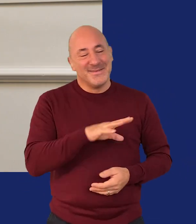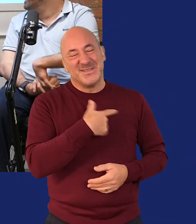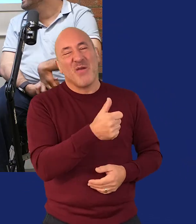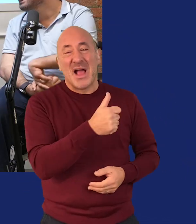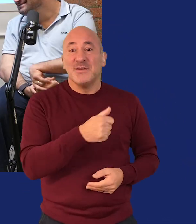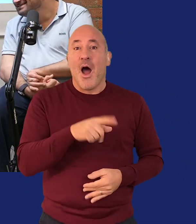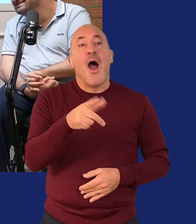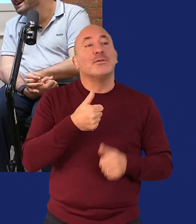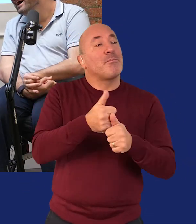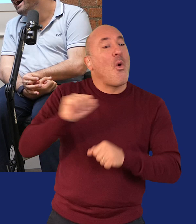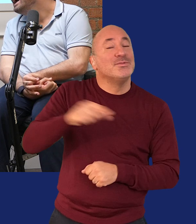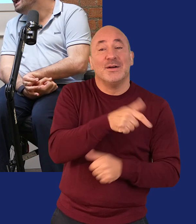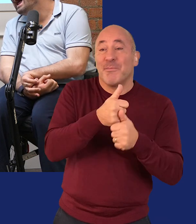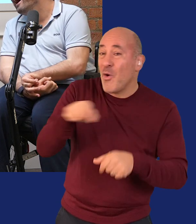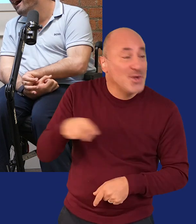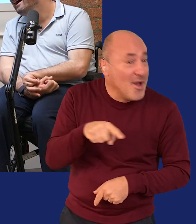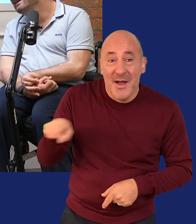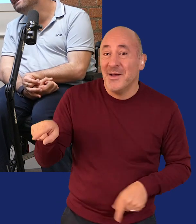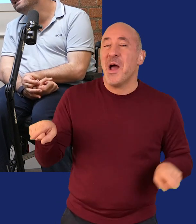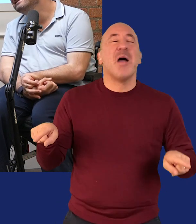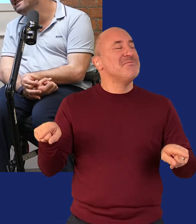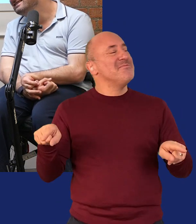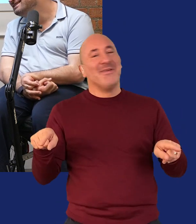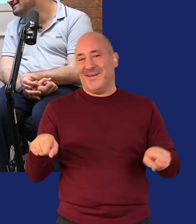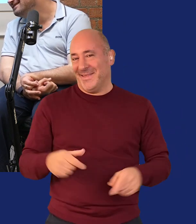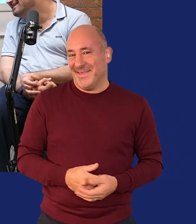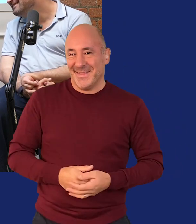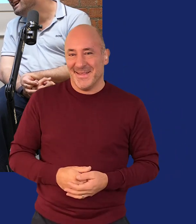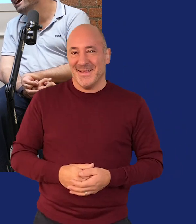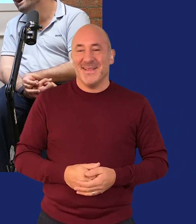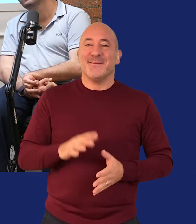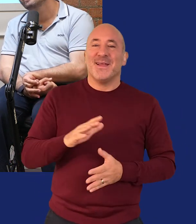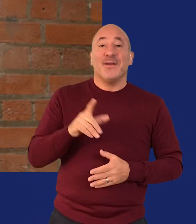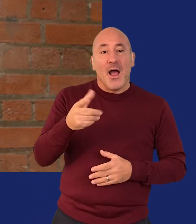Everyone's seconding what she's saying? Yes, yes, sure. But put your leave request in now, she's in a good mood.